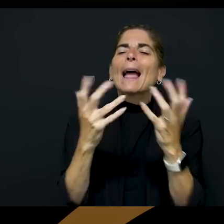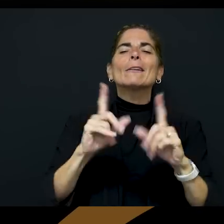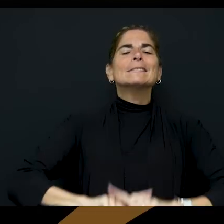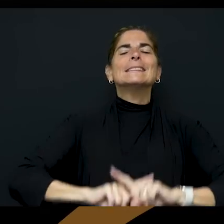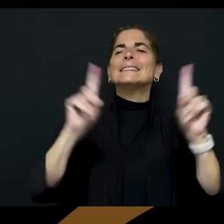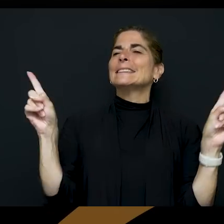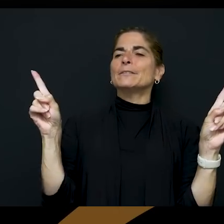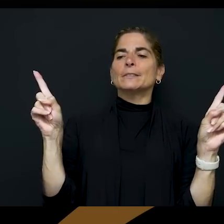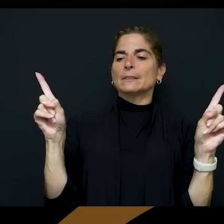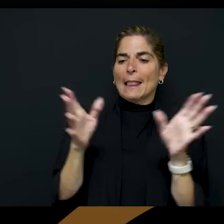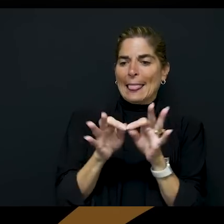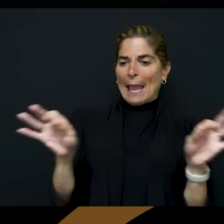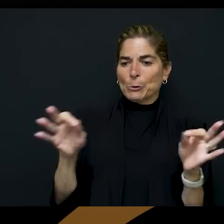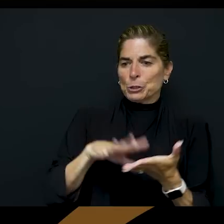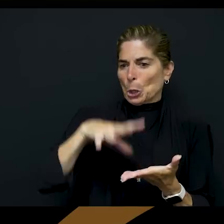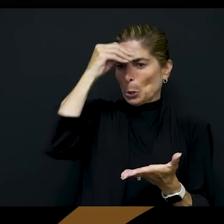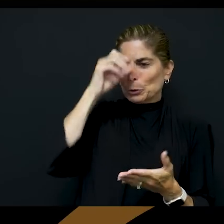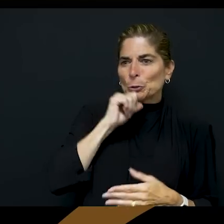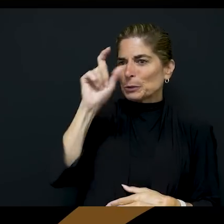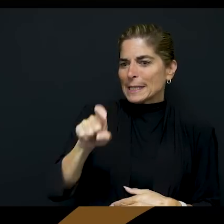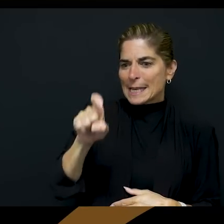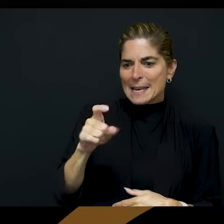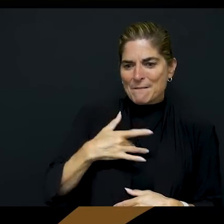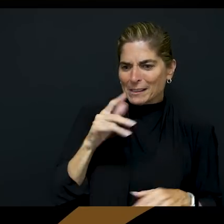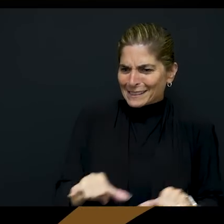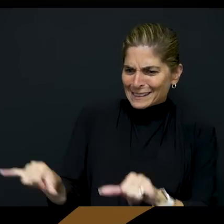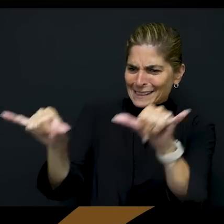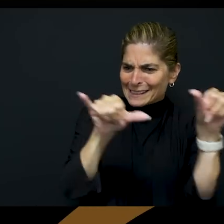Learning the language, which makes her feel just the same as every other child.